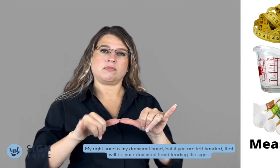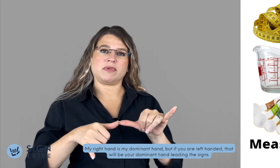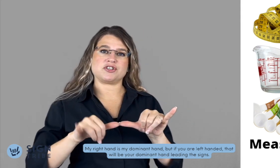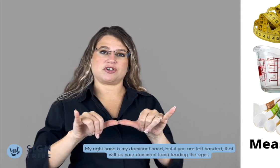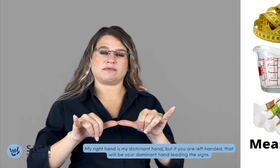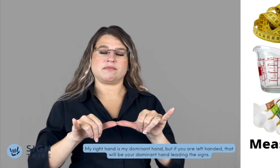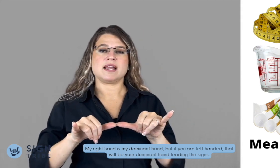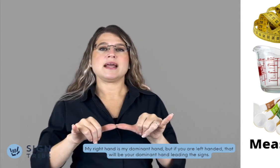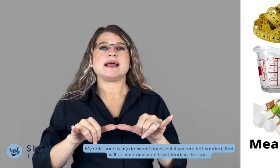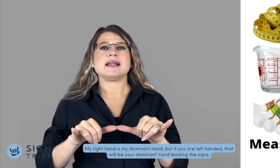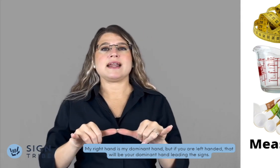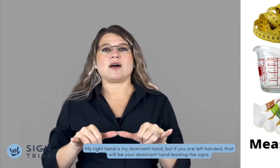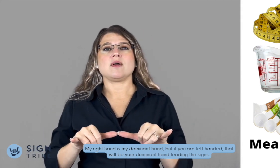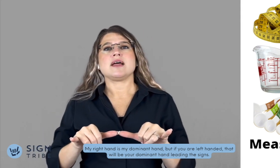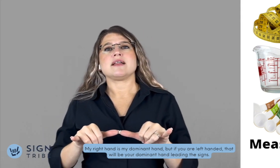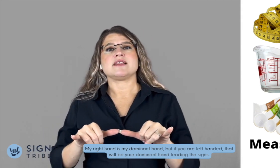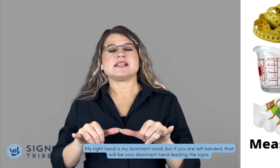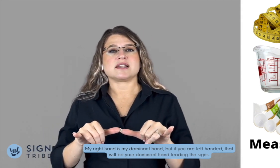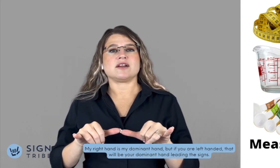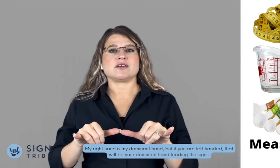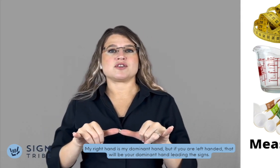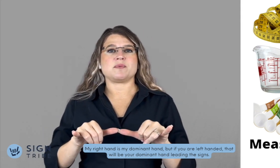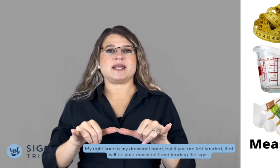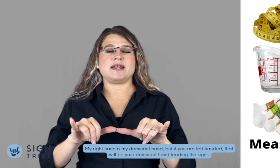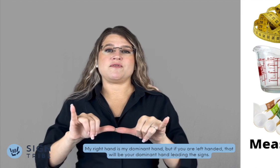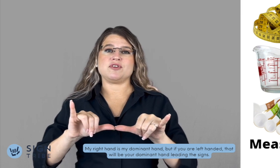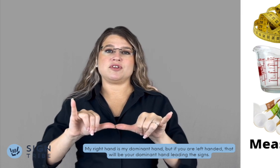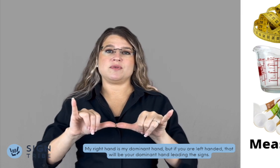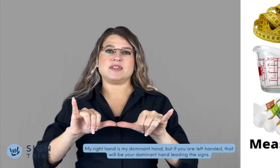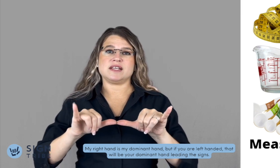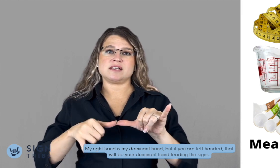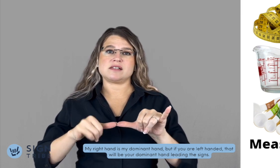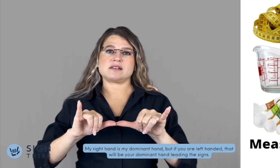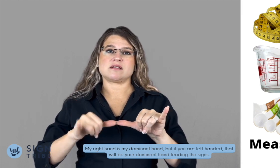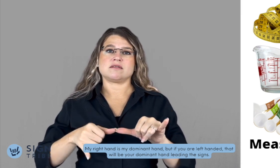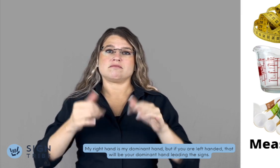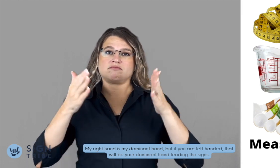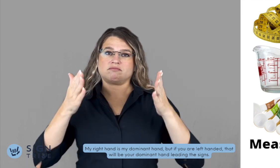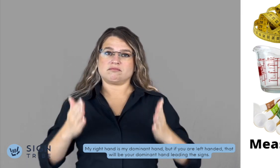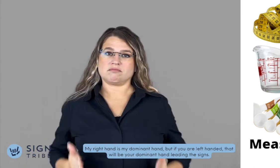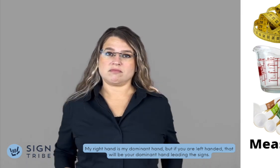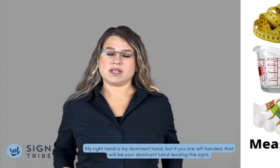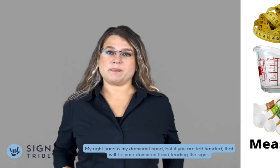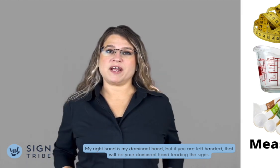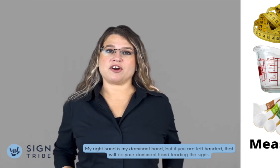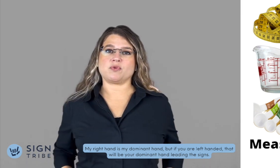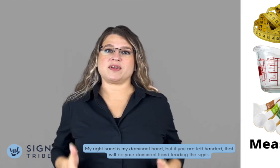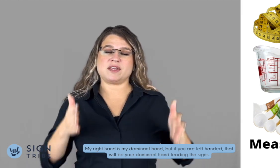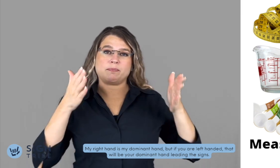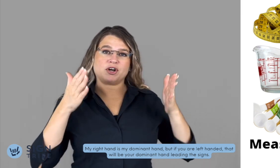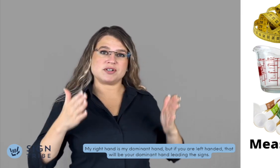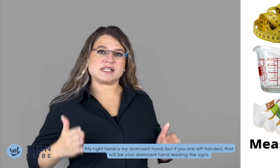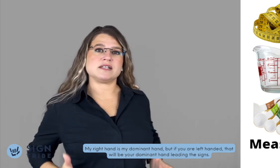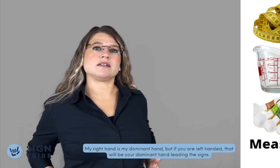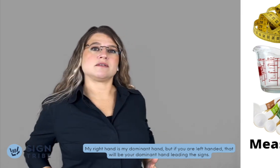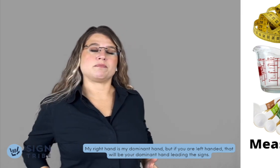Measure. Now, this can also mean if you do this, paired with the person,